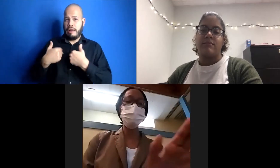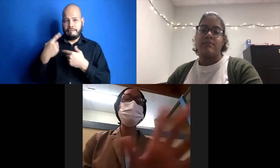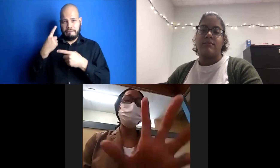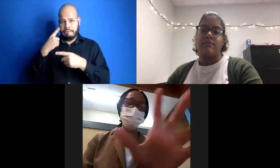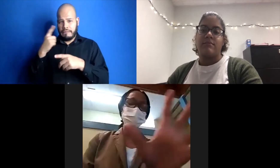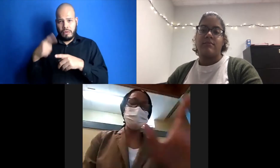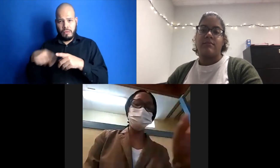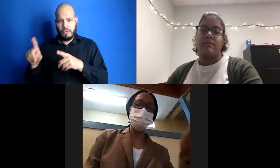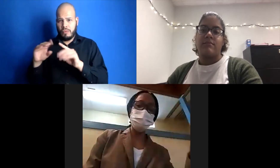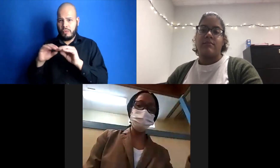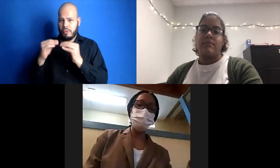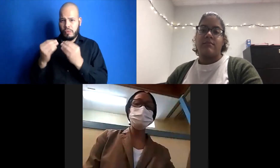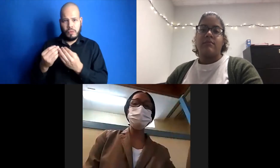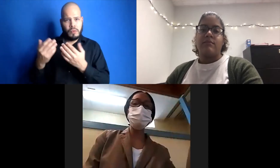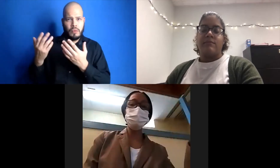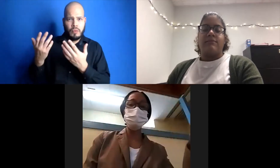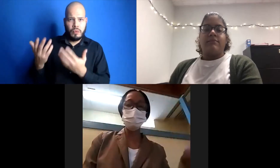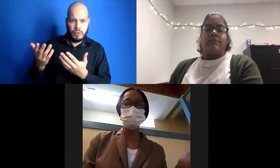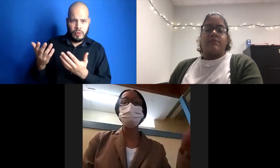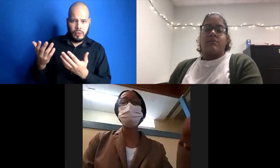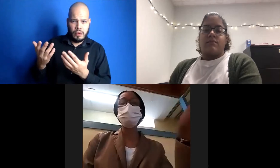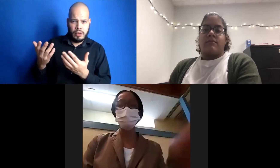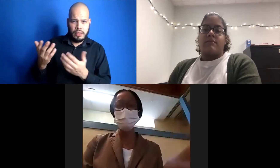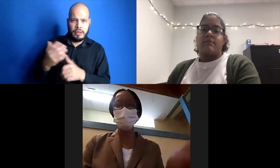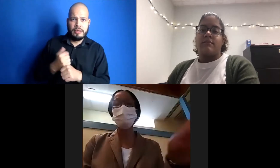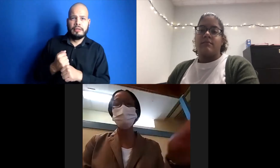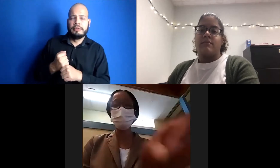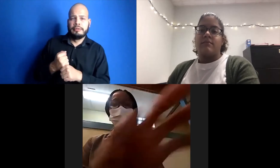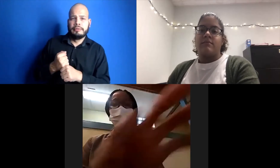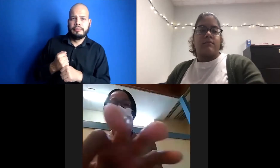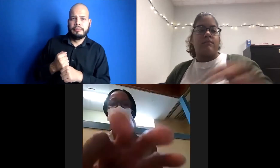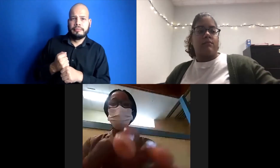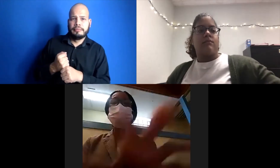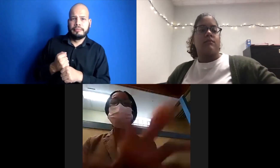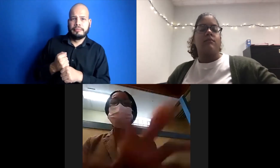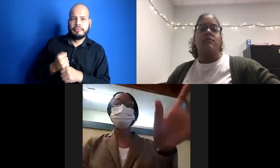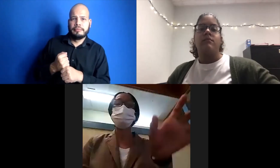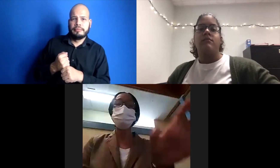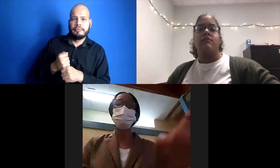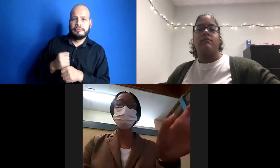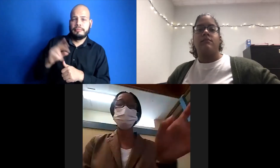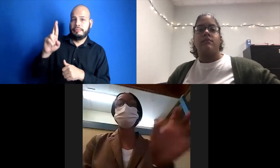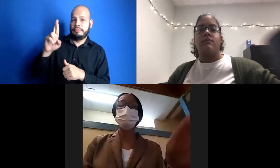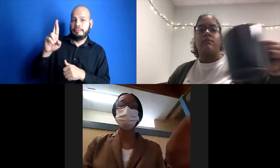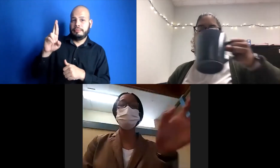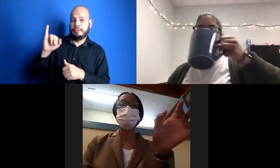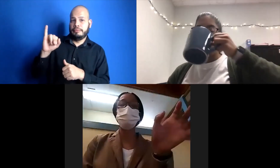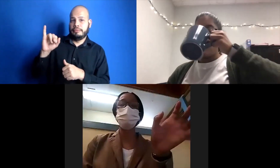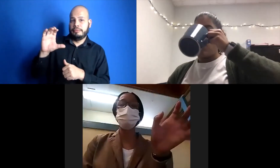with this Rhode Island application for the deaf and hard of hearing but there's none specific to